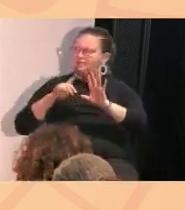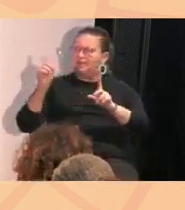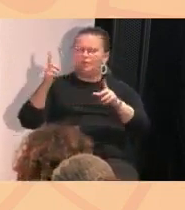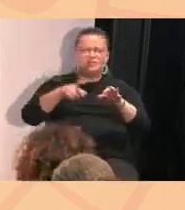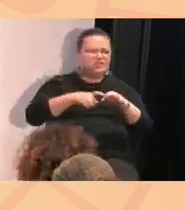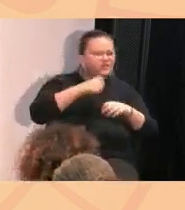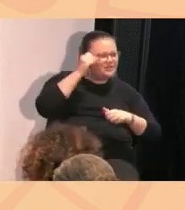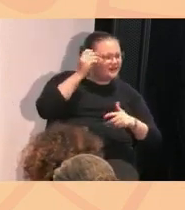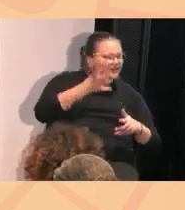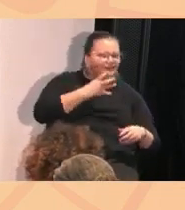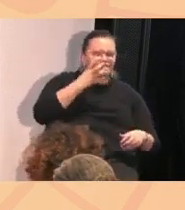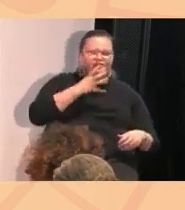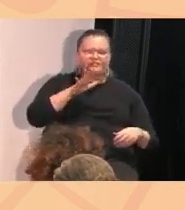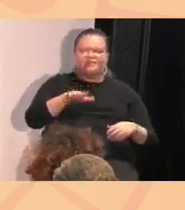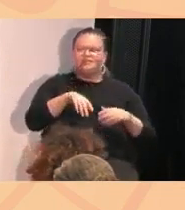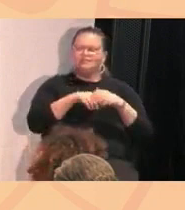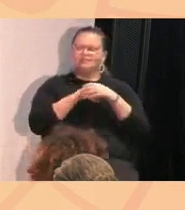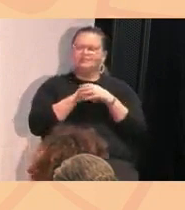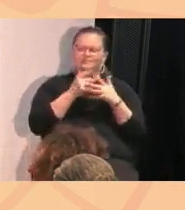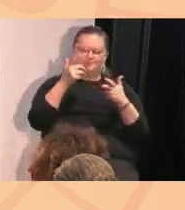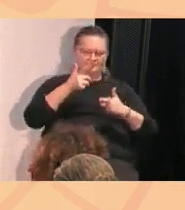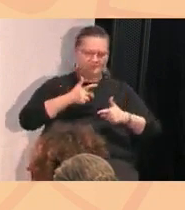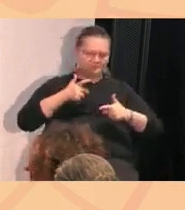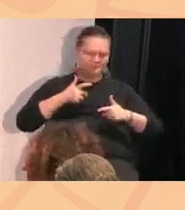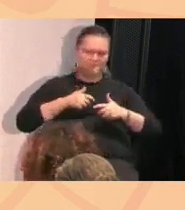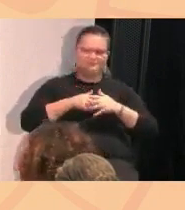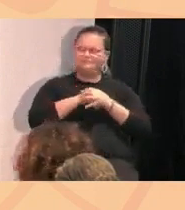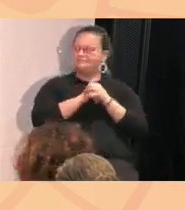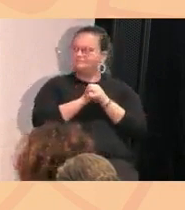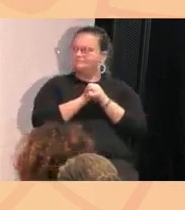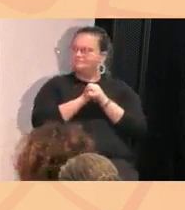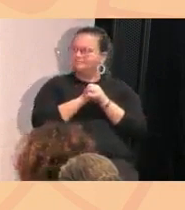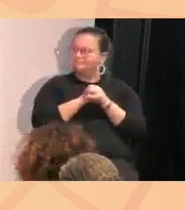because we made it into such a beautiful grasslands over so many millennia.